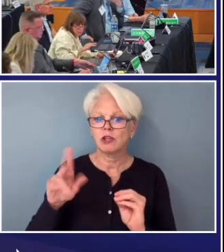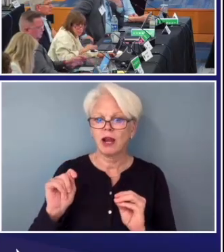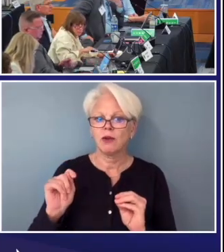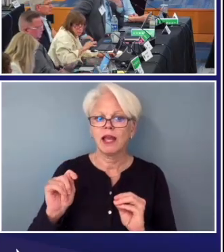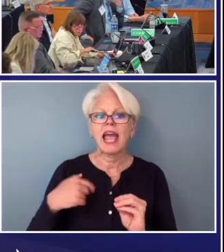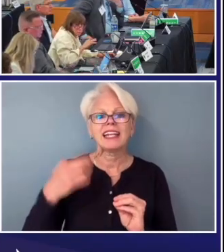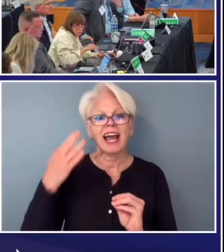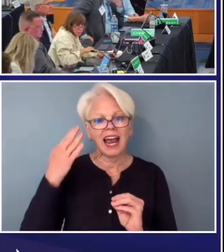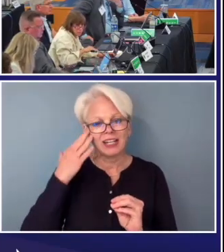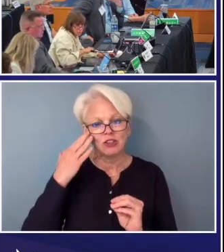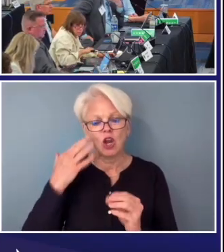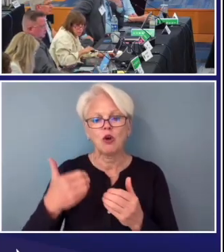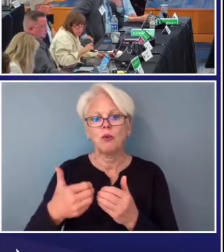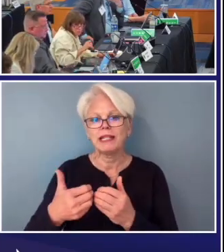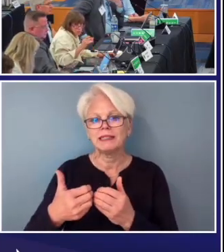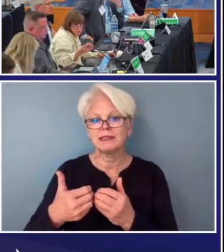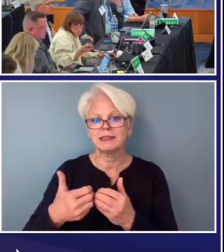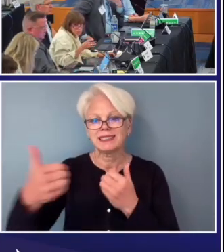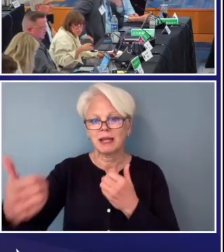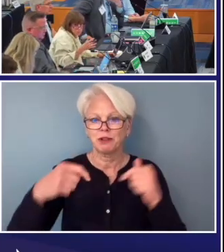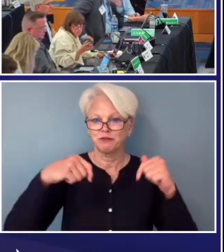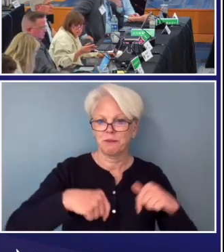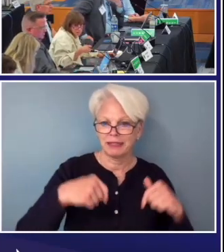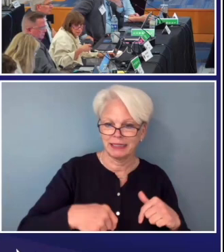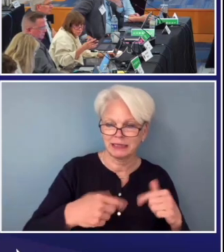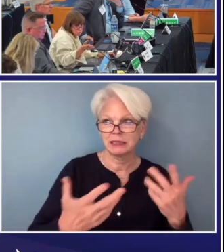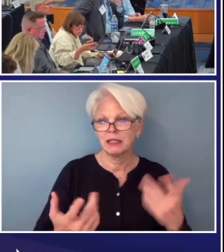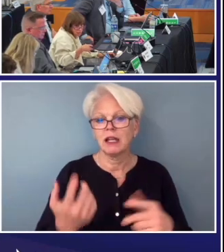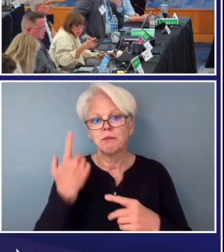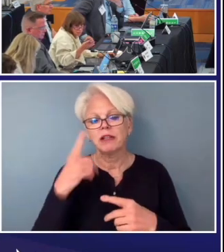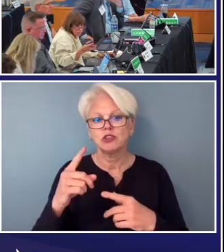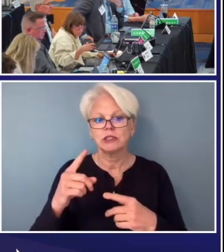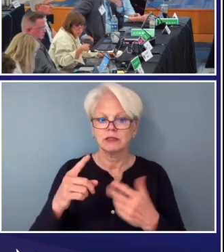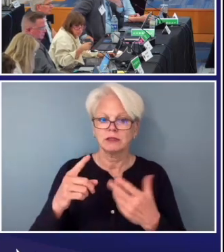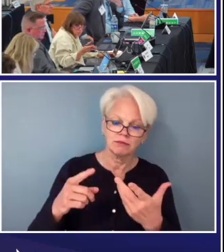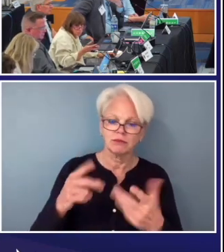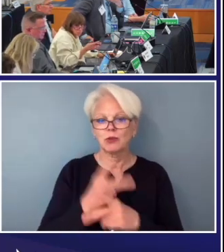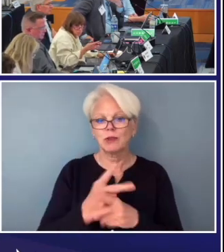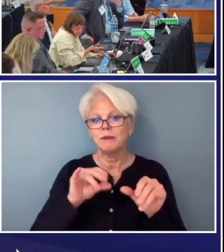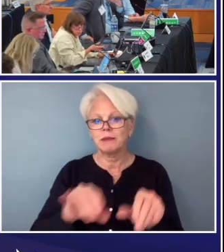technically the purview of this, but for consistency sake, I'm just flagging to make sure that whatever we're